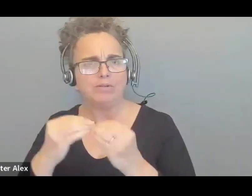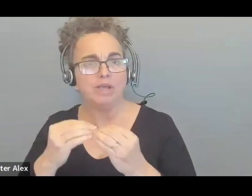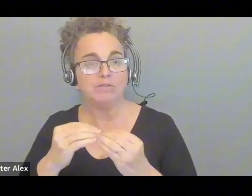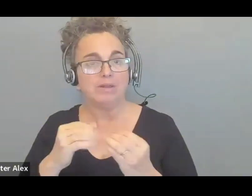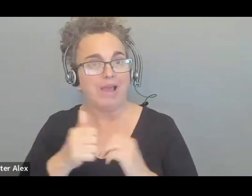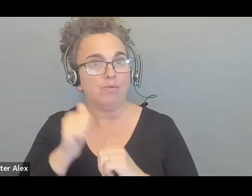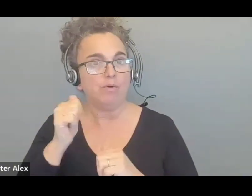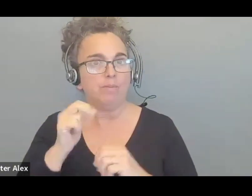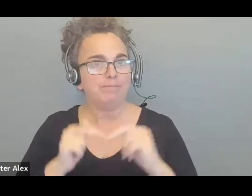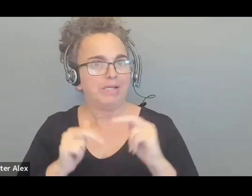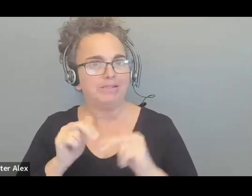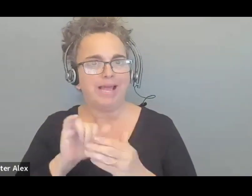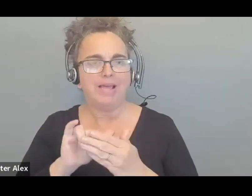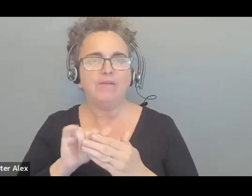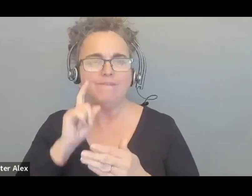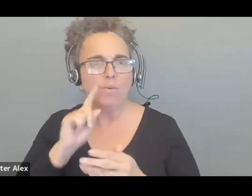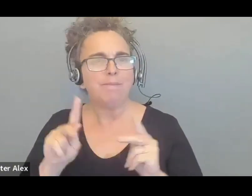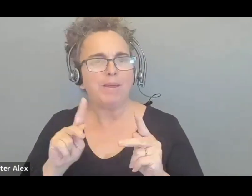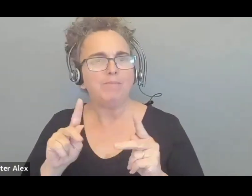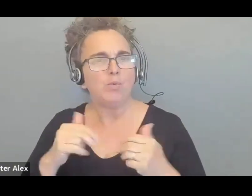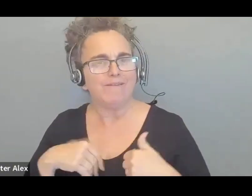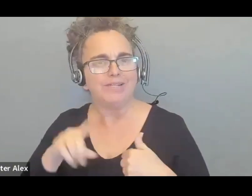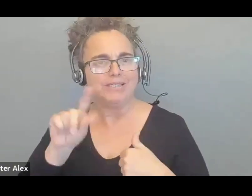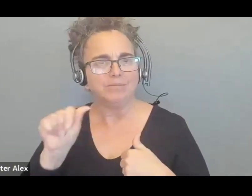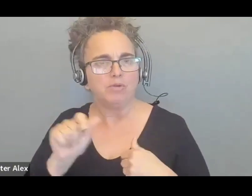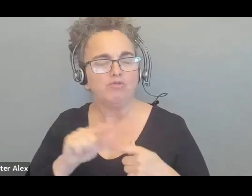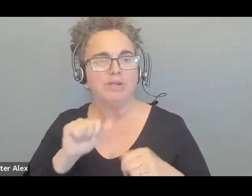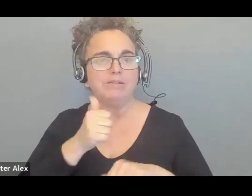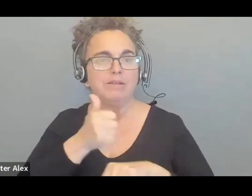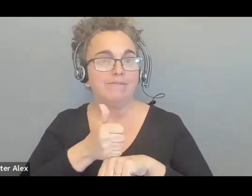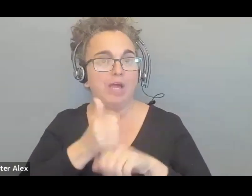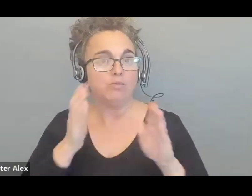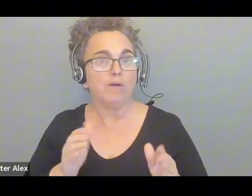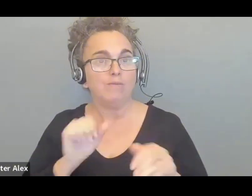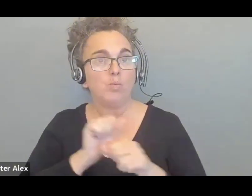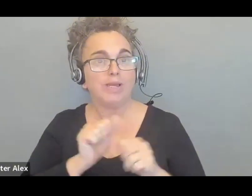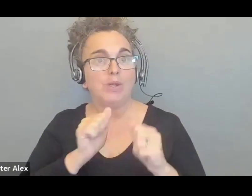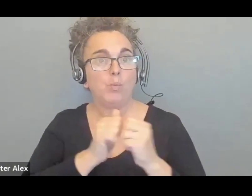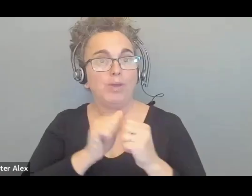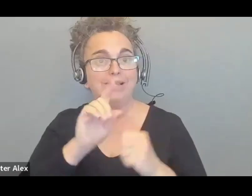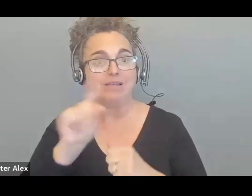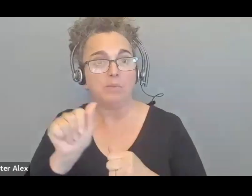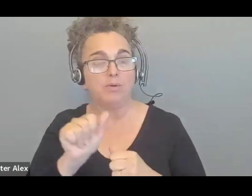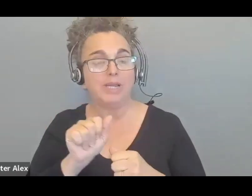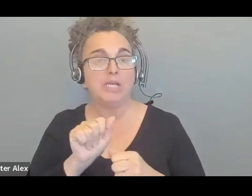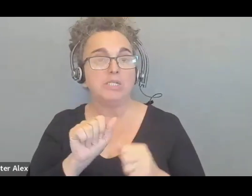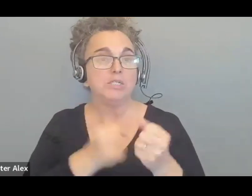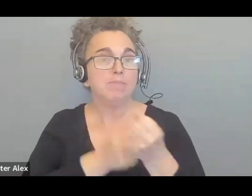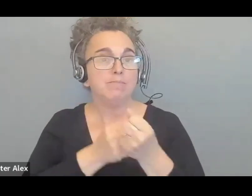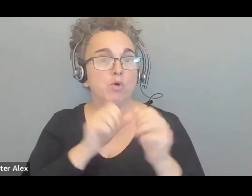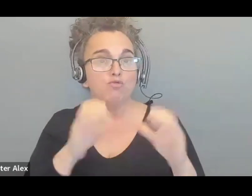to people with disabilities. She's the founder of working with Disabilities Support Group for working professionals with disabilities,